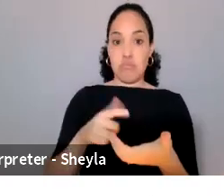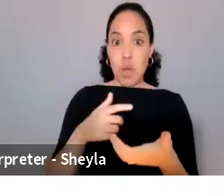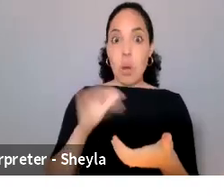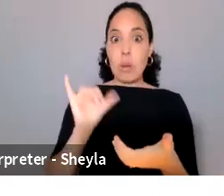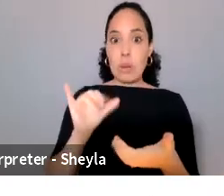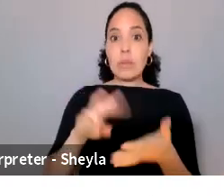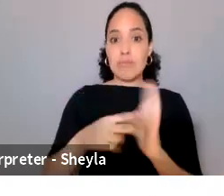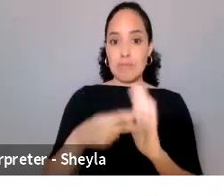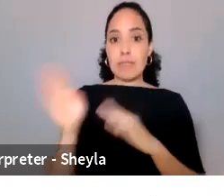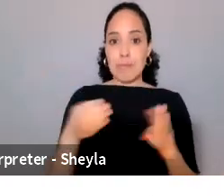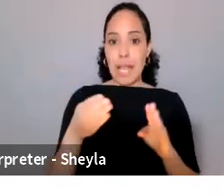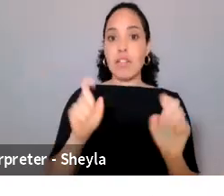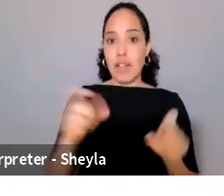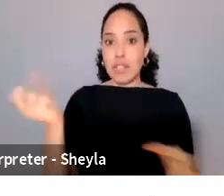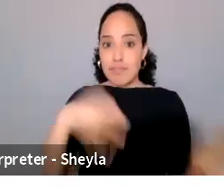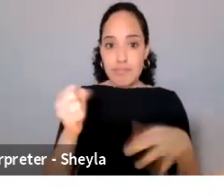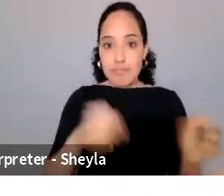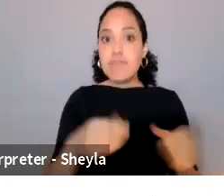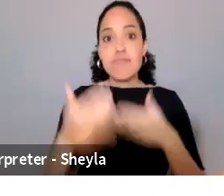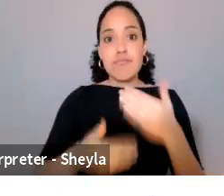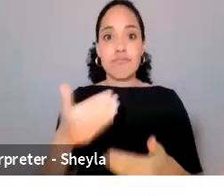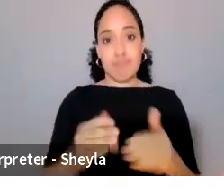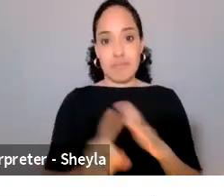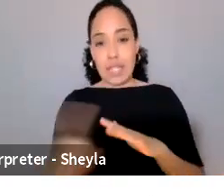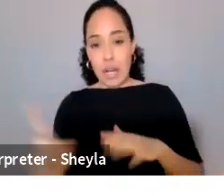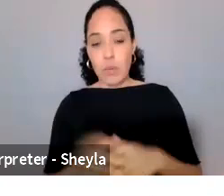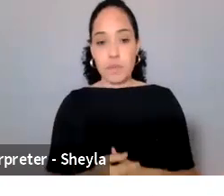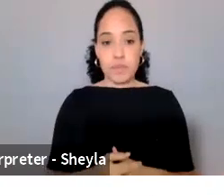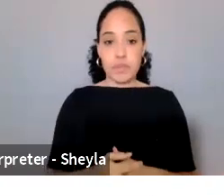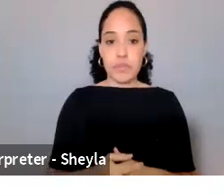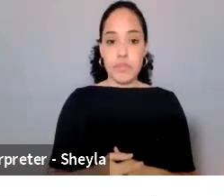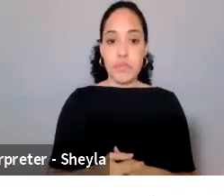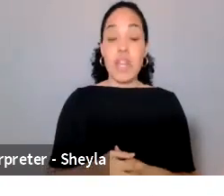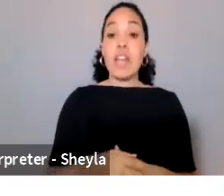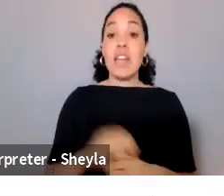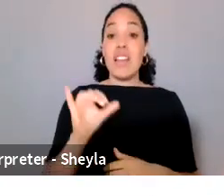as Carol Walker mentioned so you are better able to recover quickly when the danger is passed